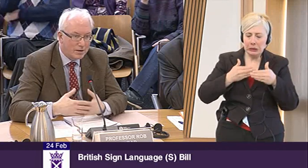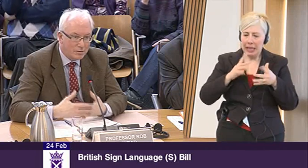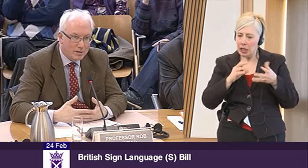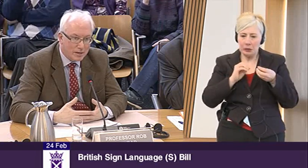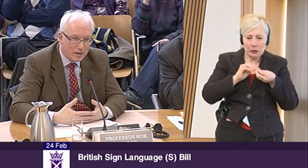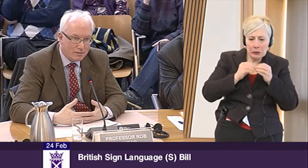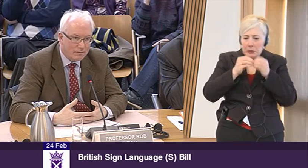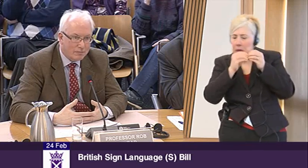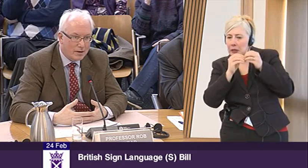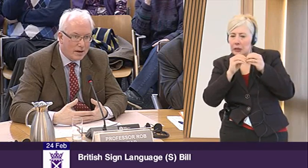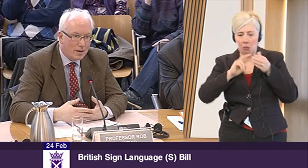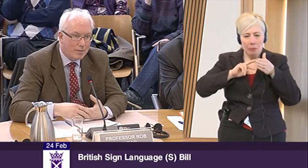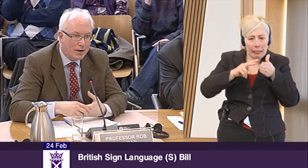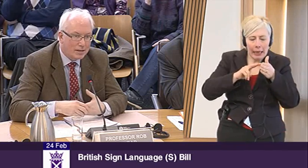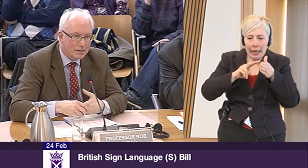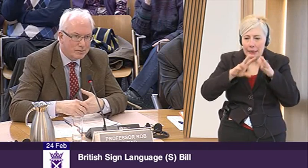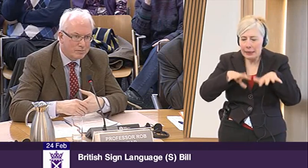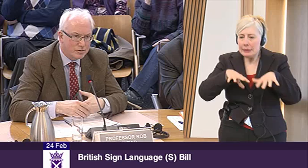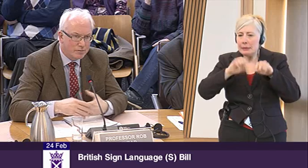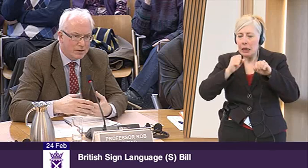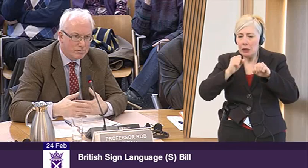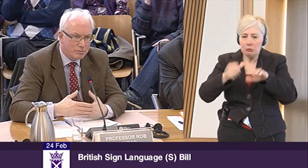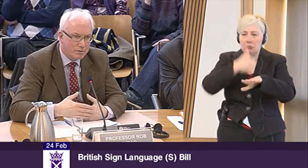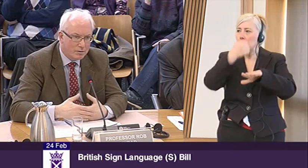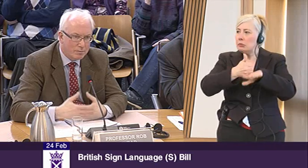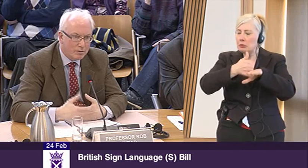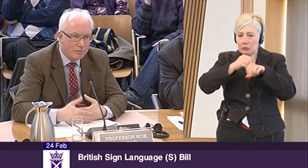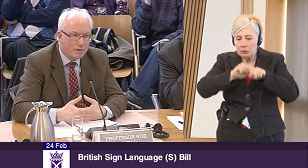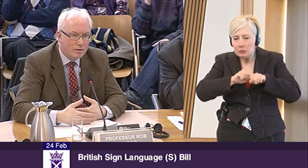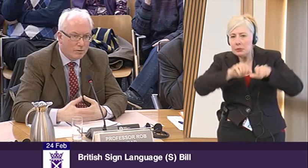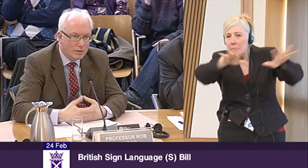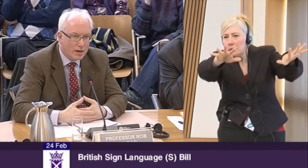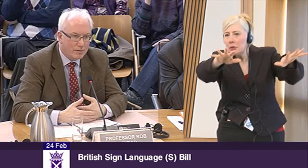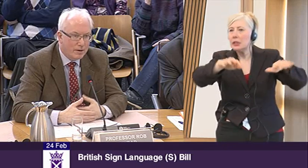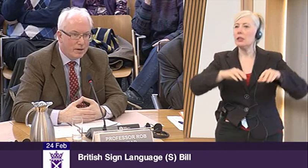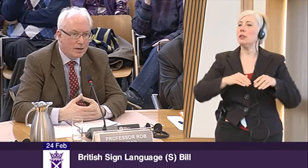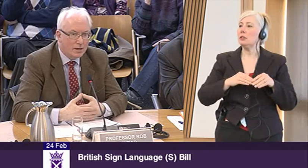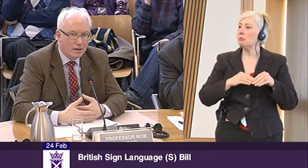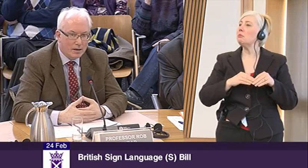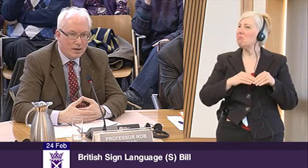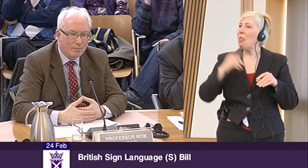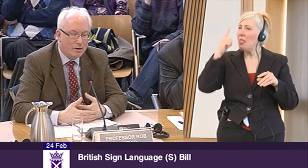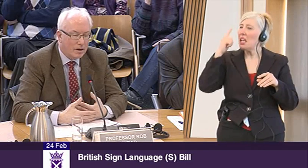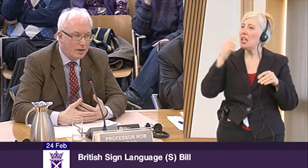a plan and put it into effect. It is important to allow public bodies sufficient time to